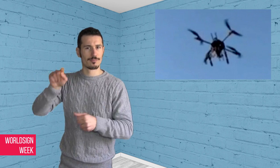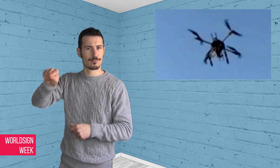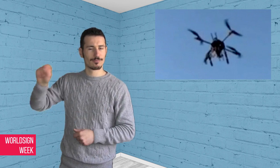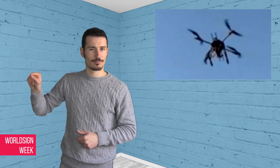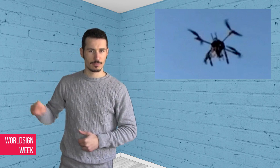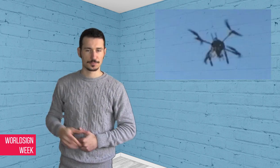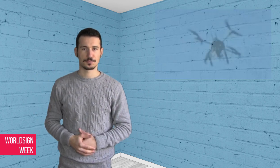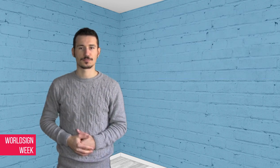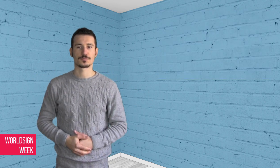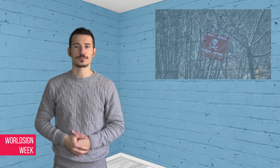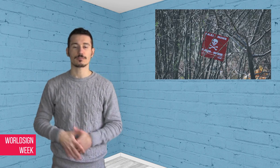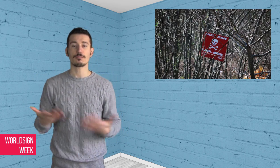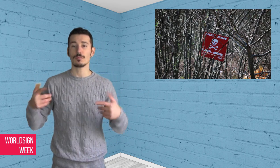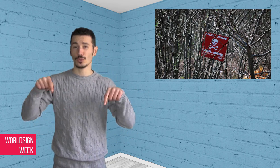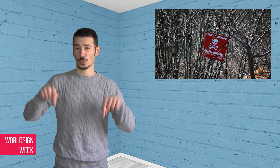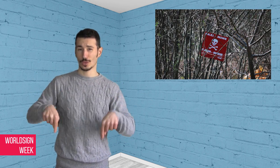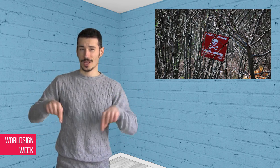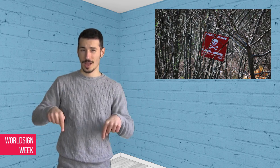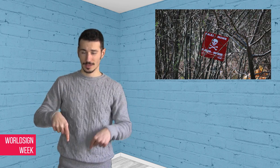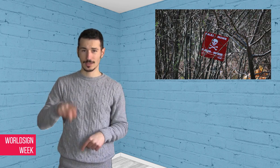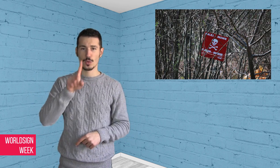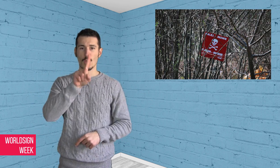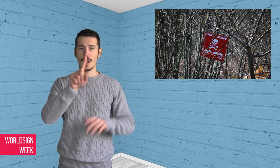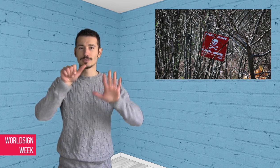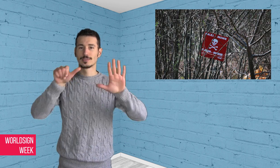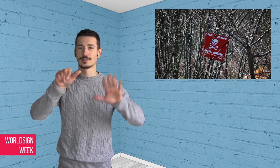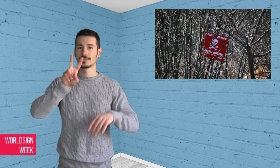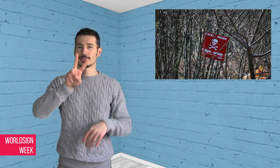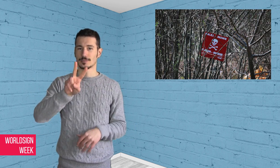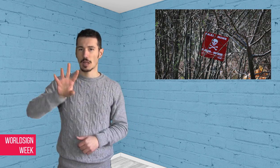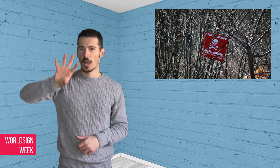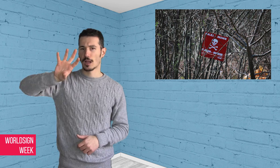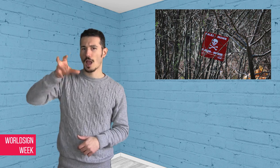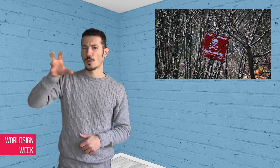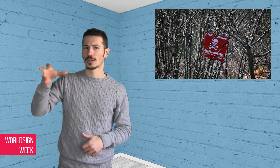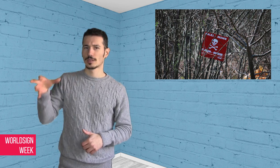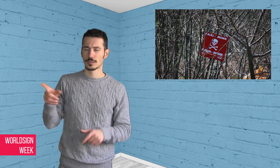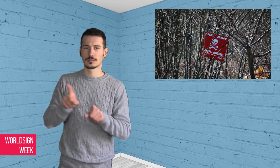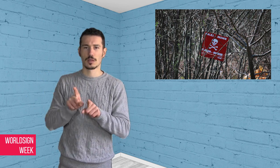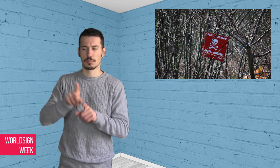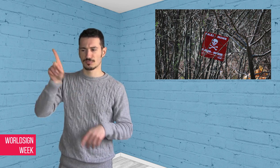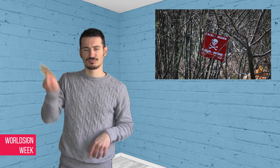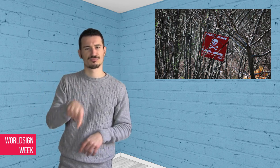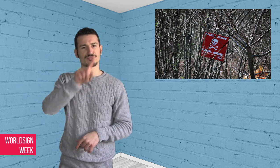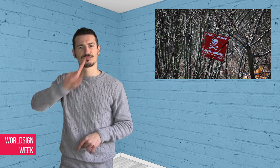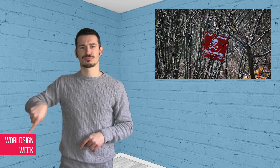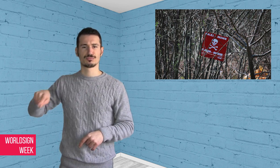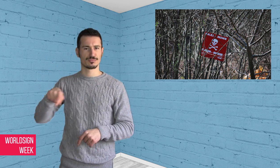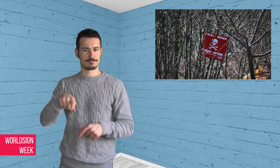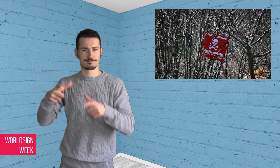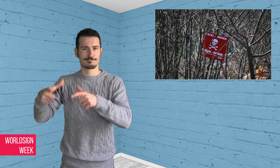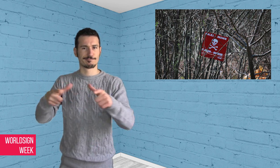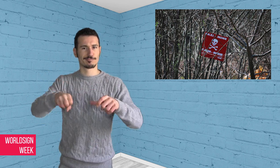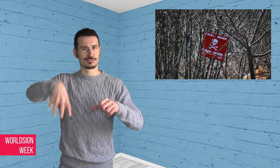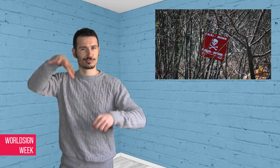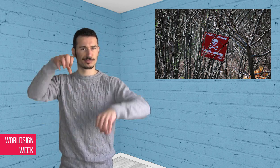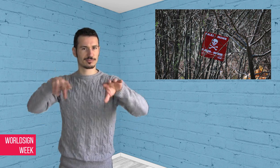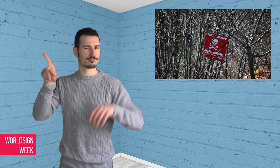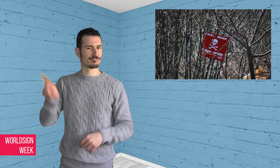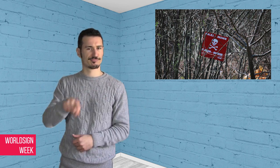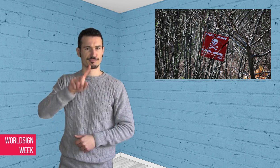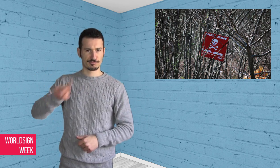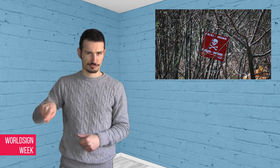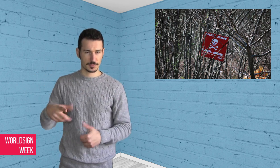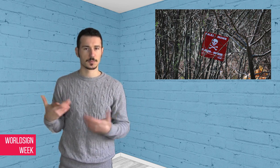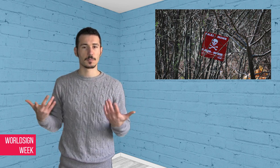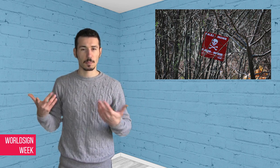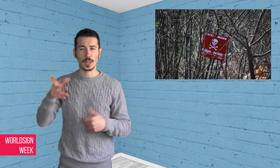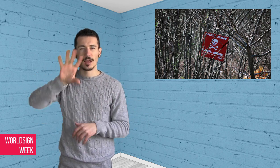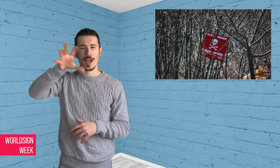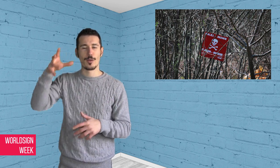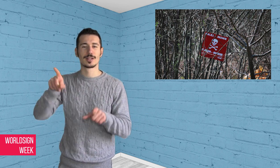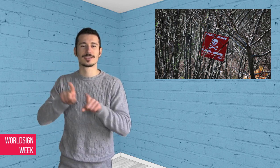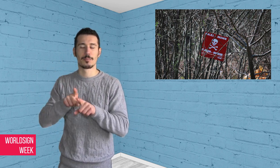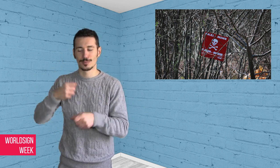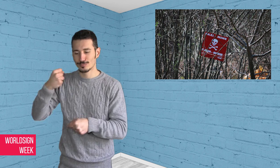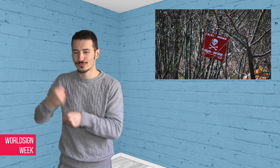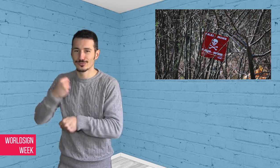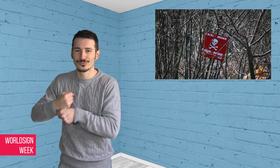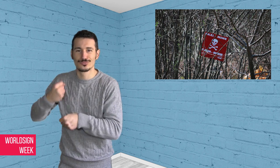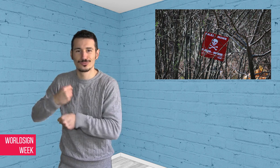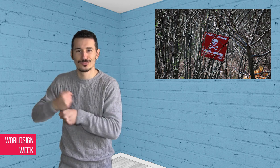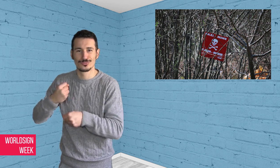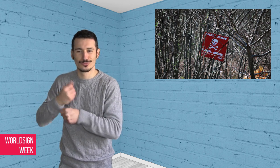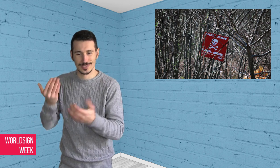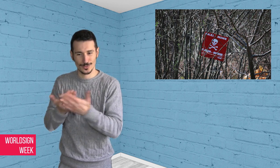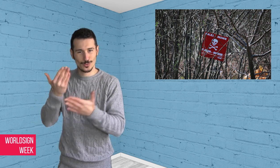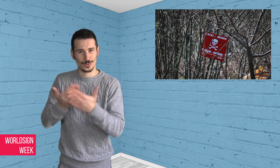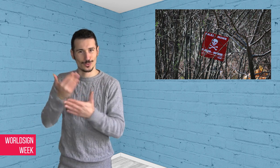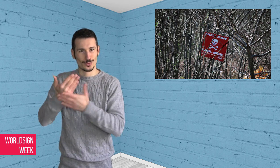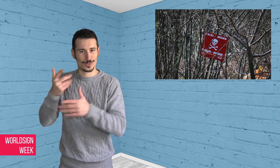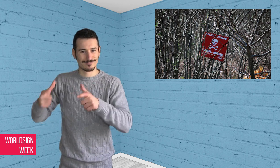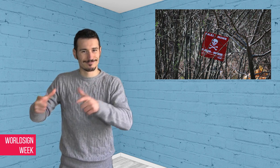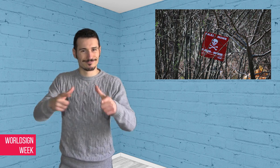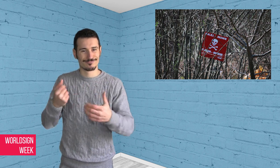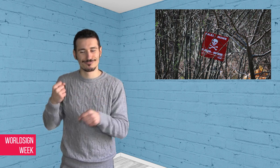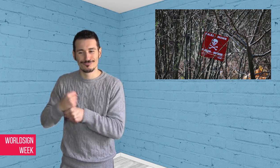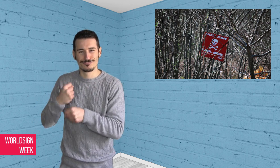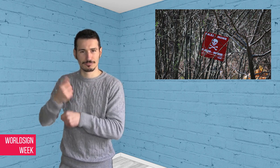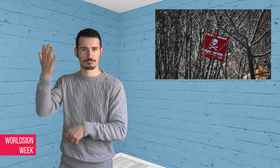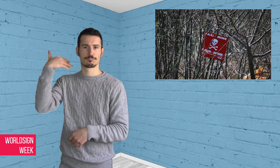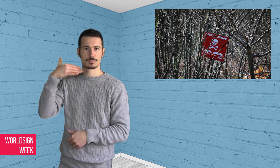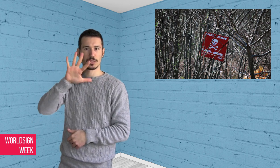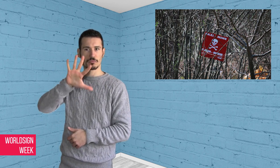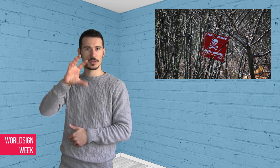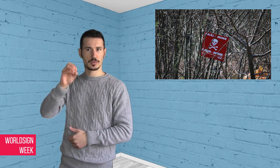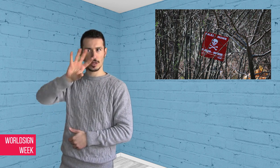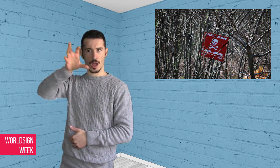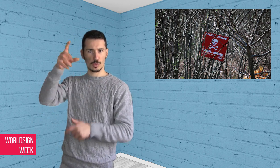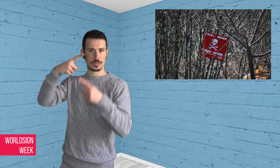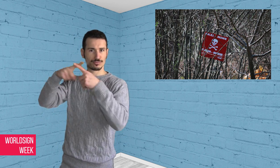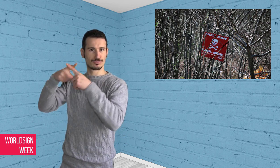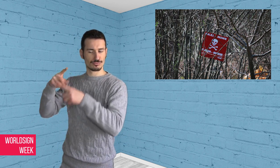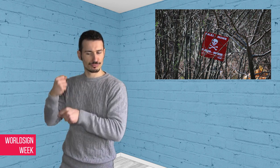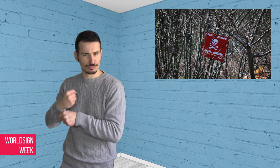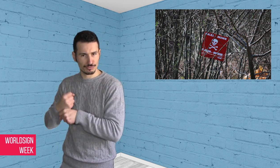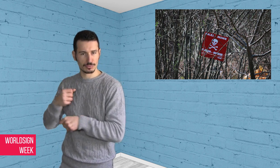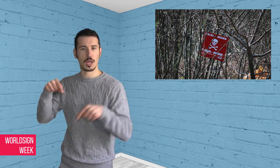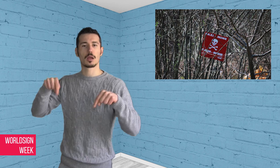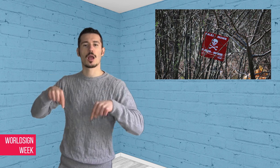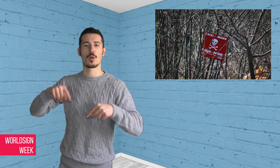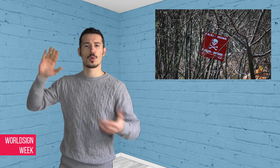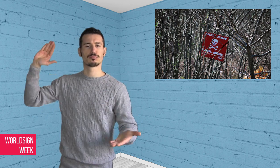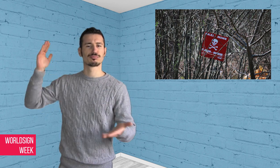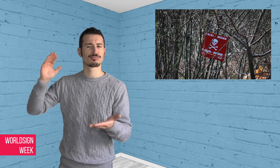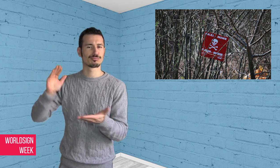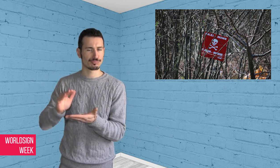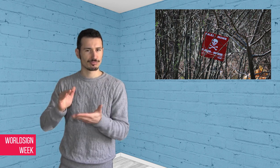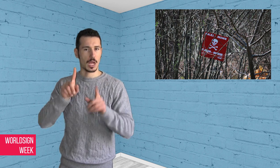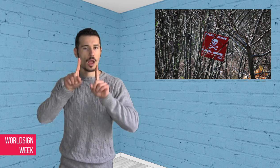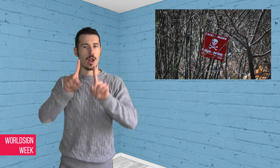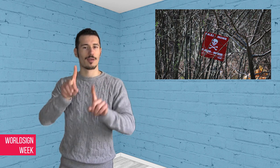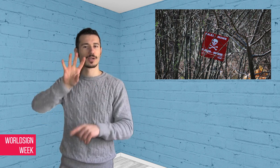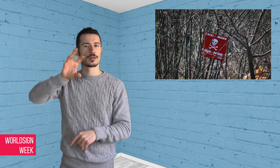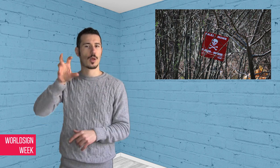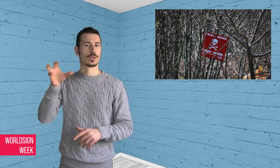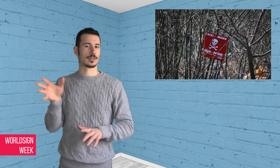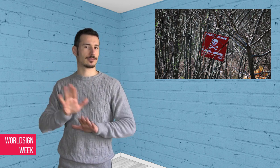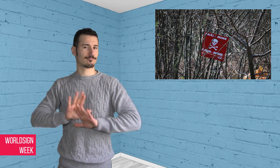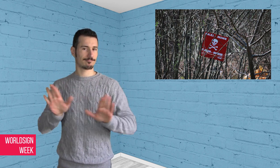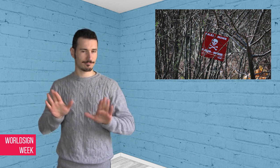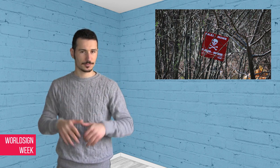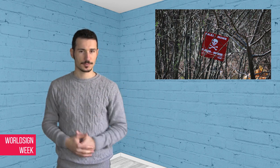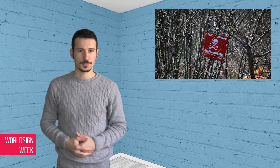to 11 countries.